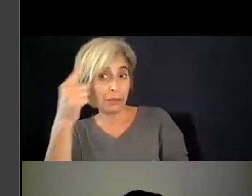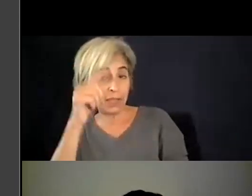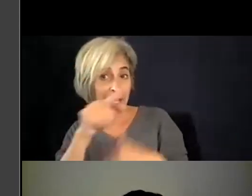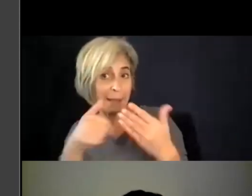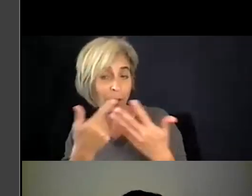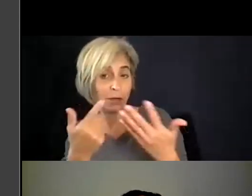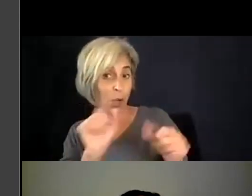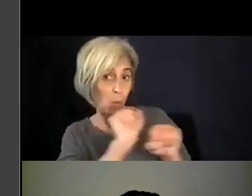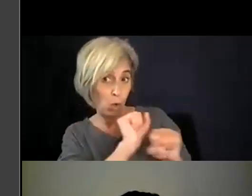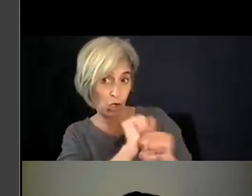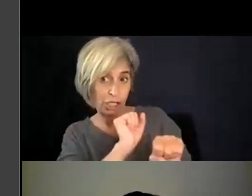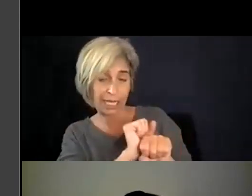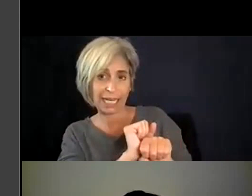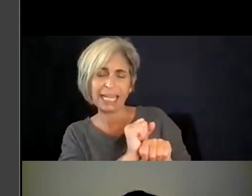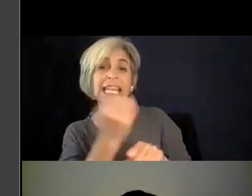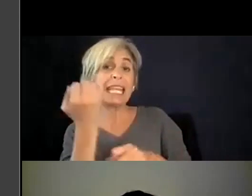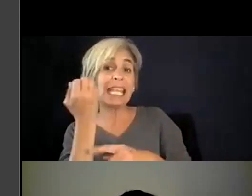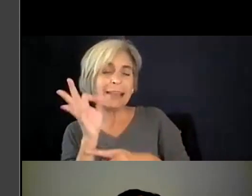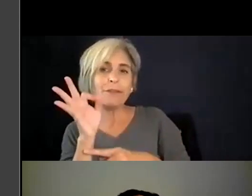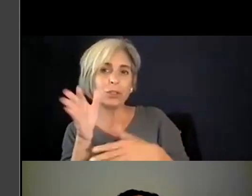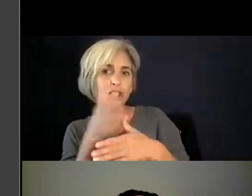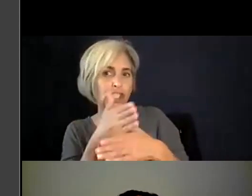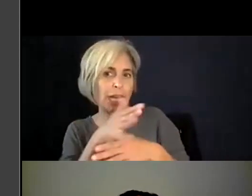when you're actually in the same shared space,